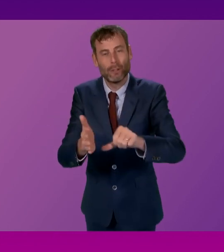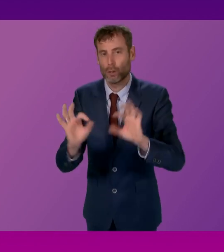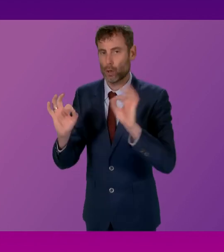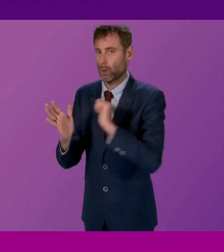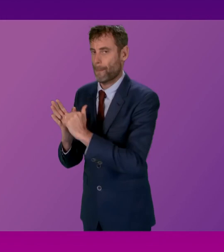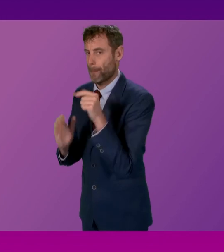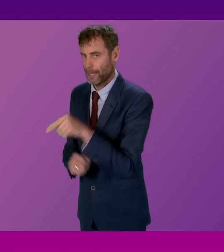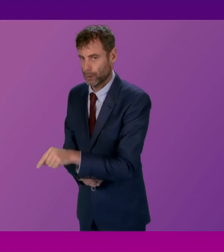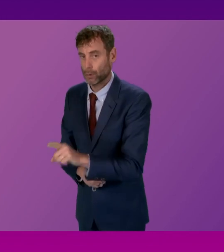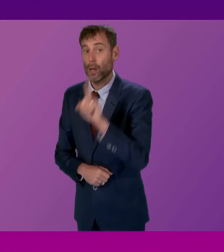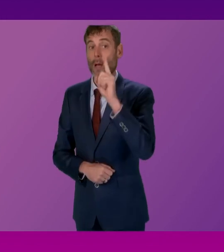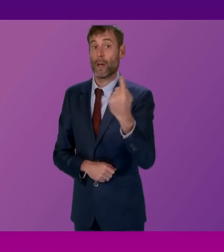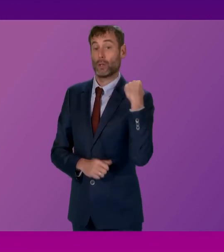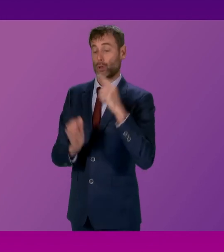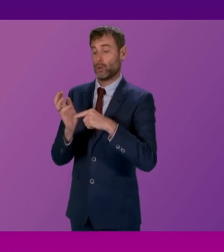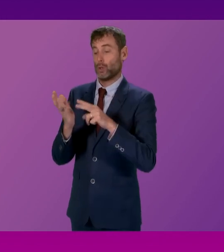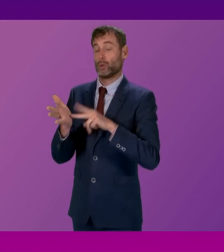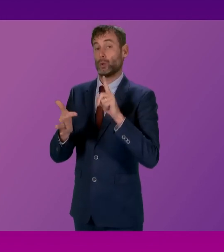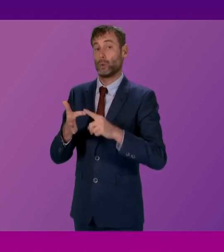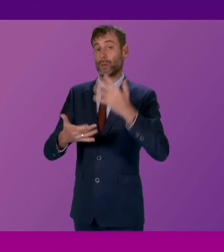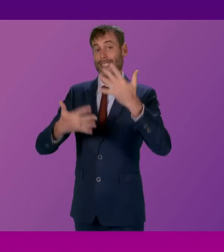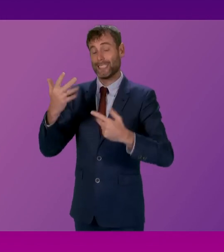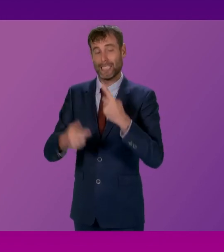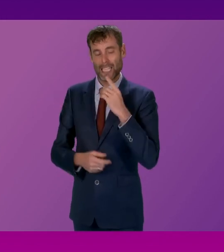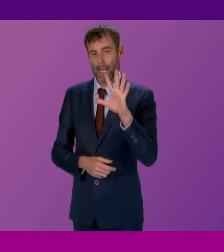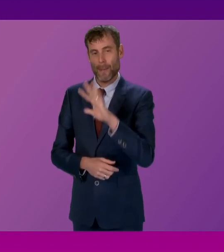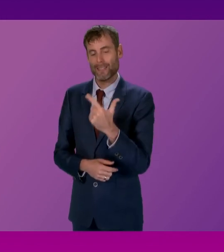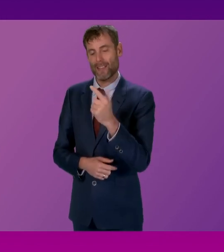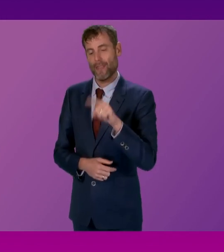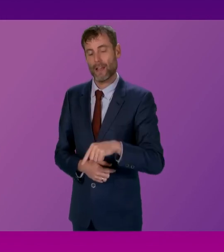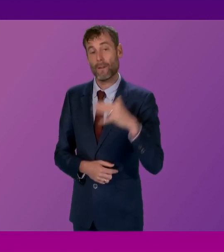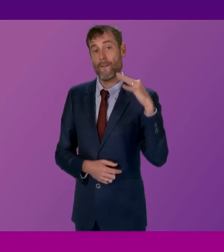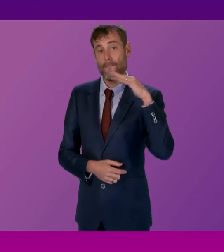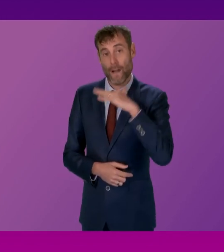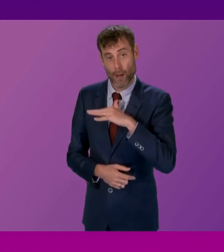from June show that almost 7,500 patients are waiting for in-patient day-case treatment